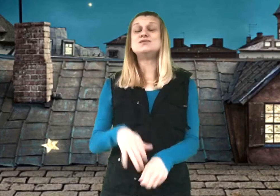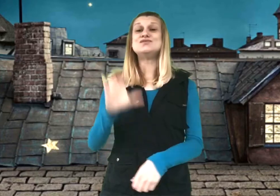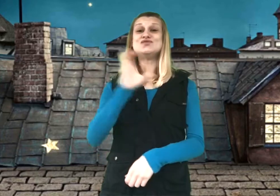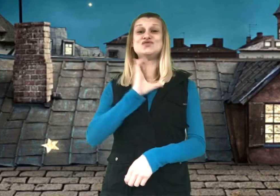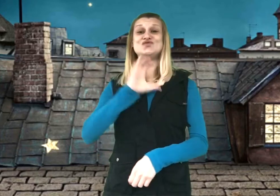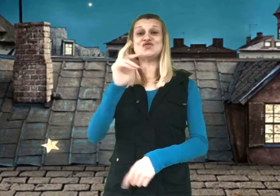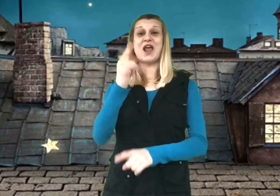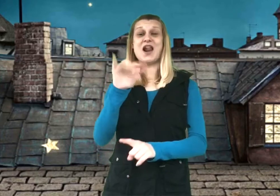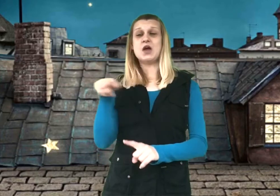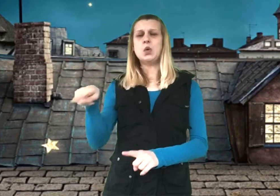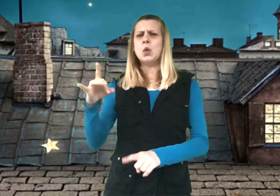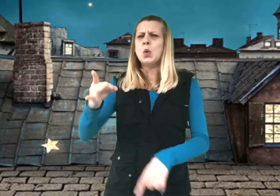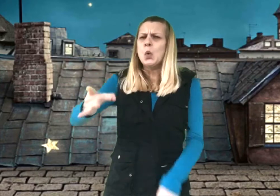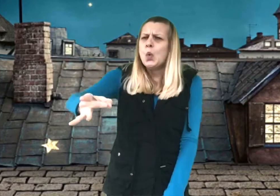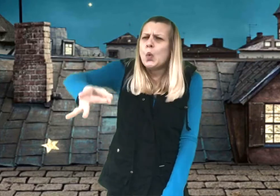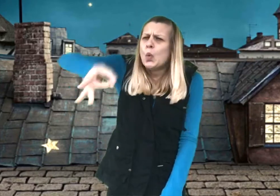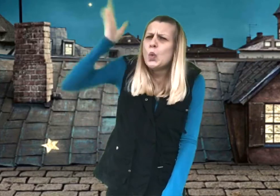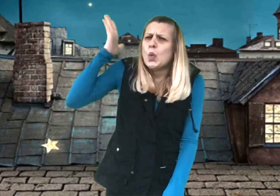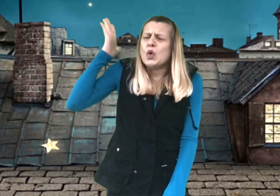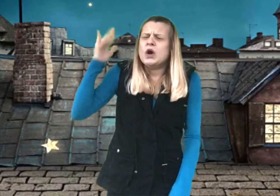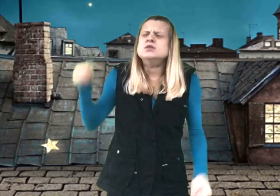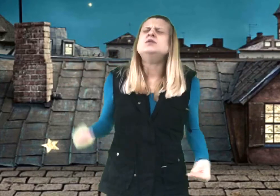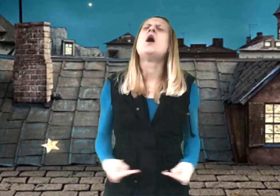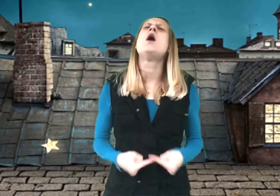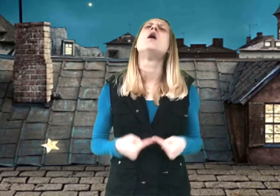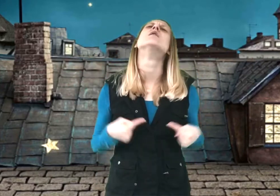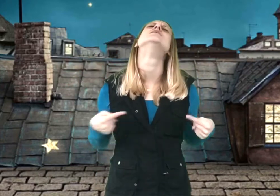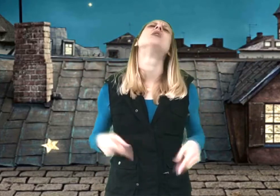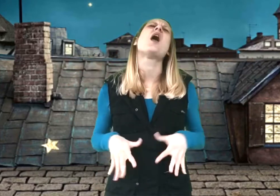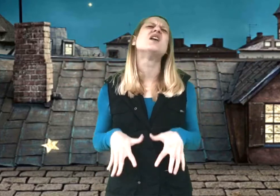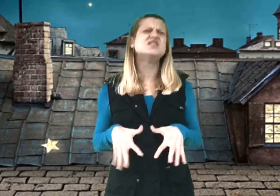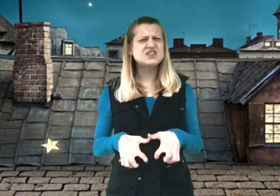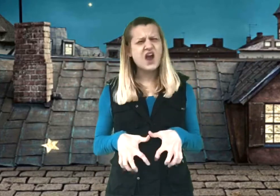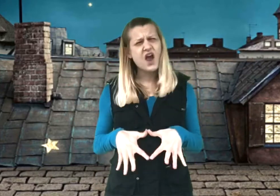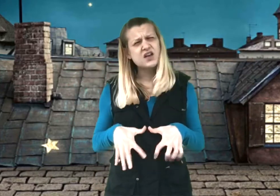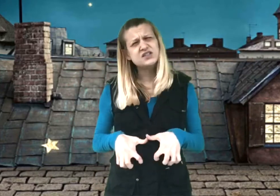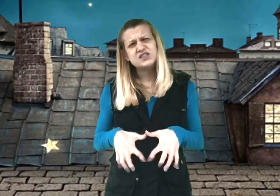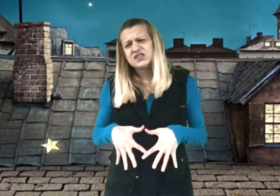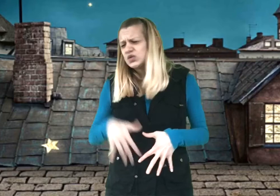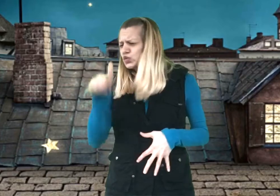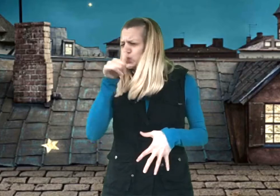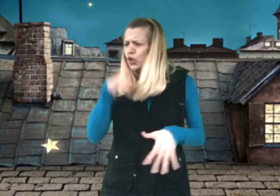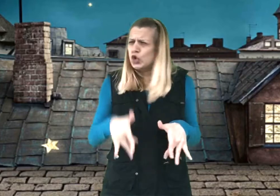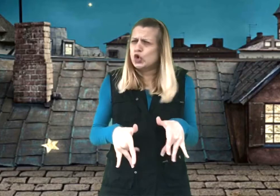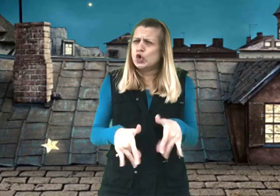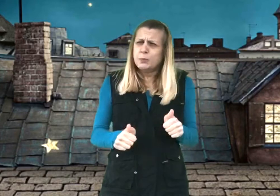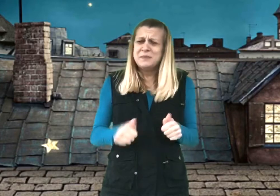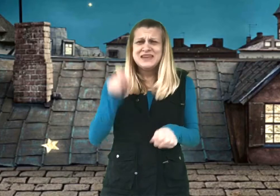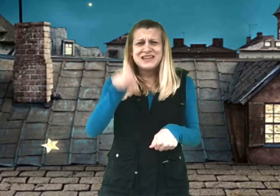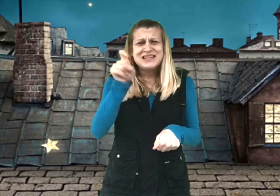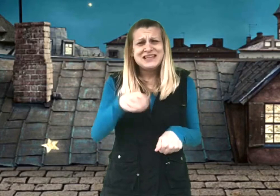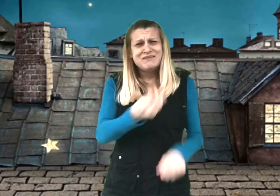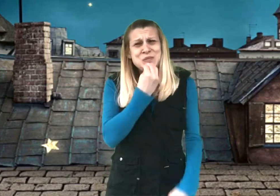Charlie felt it worst of all. He needed more food.